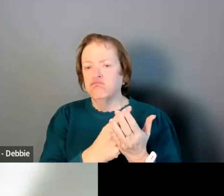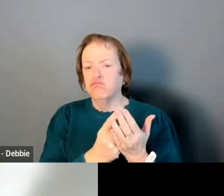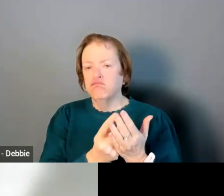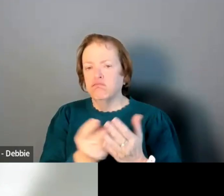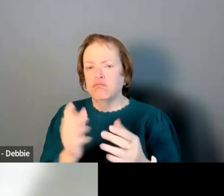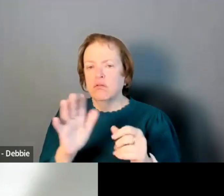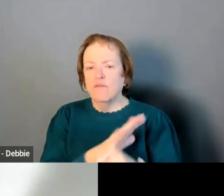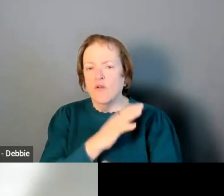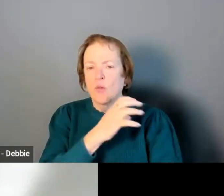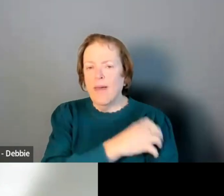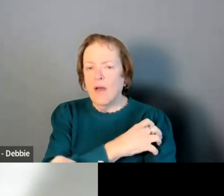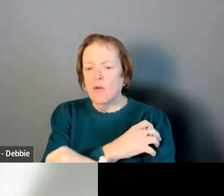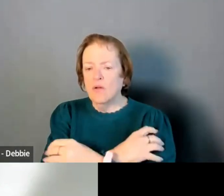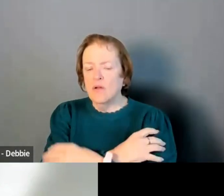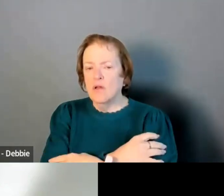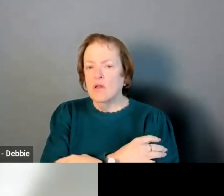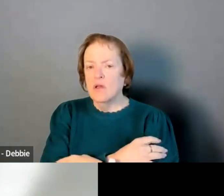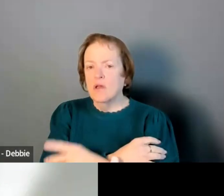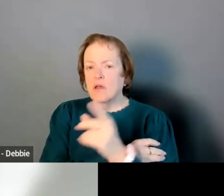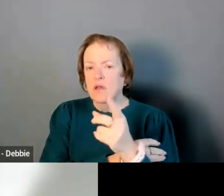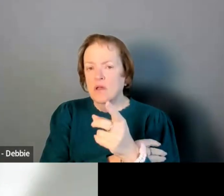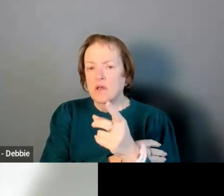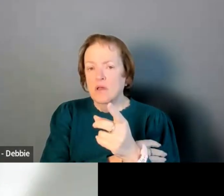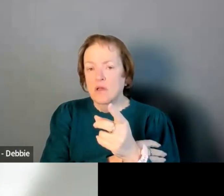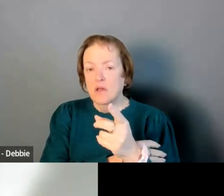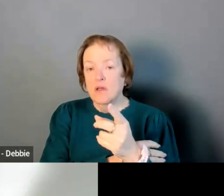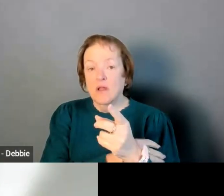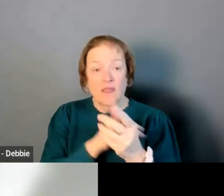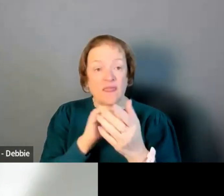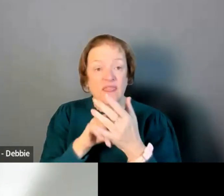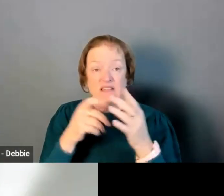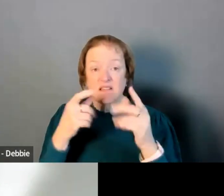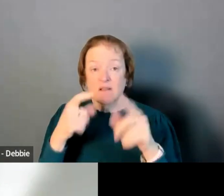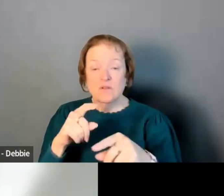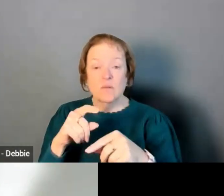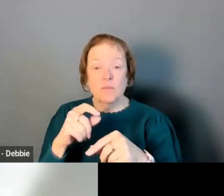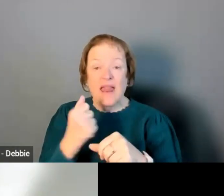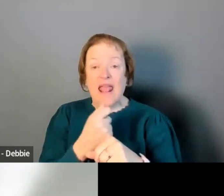Okay, do not know if this is if this is a coincidence, but everything everybody's asking has happened to me.